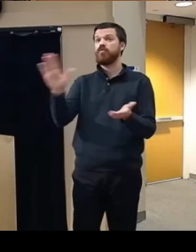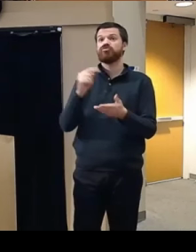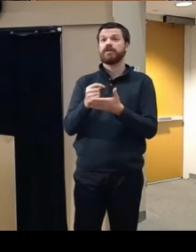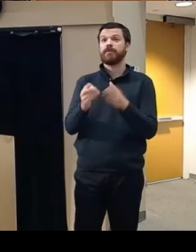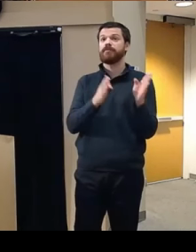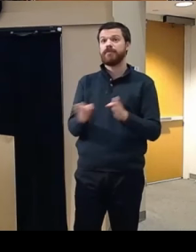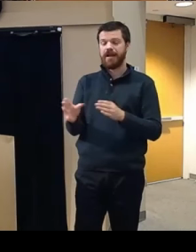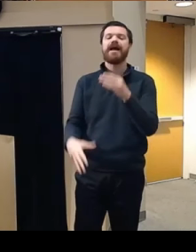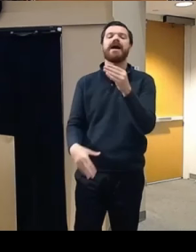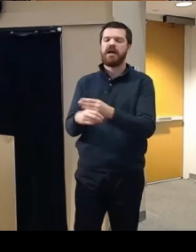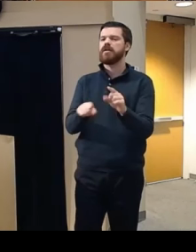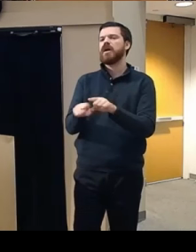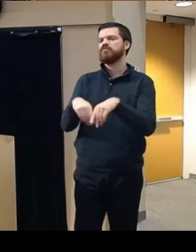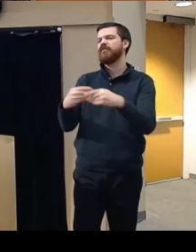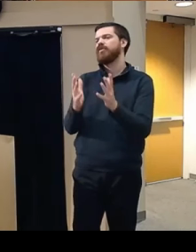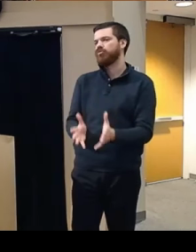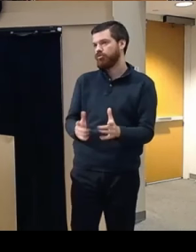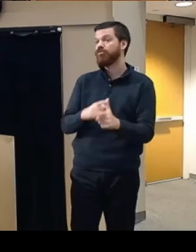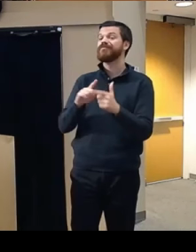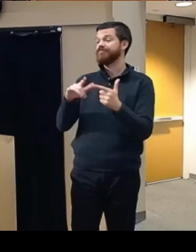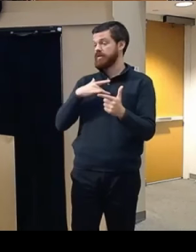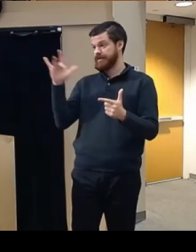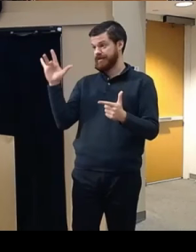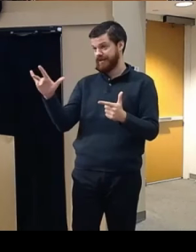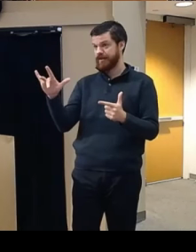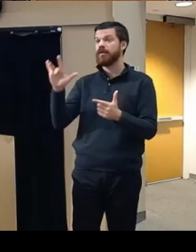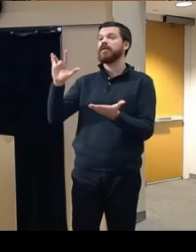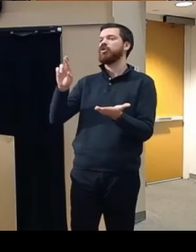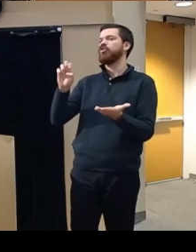you can add them as a provider and you would probably select them to be a reviewer but they